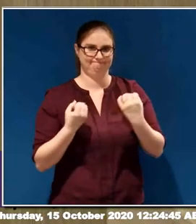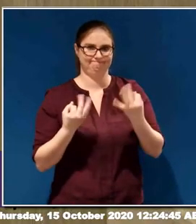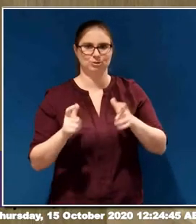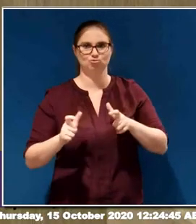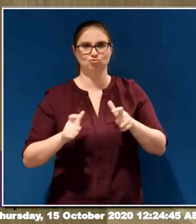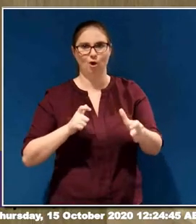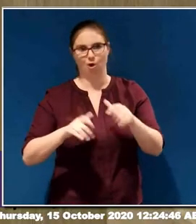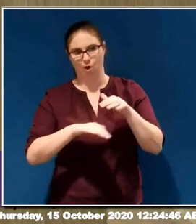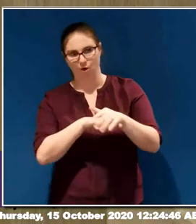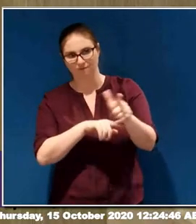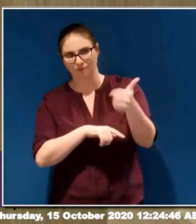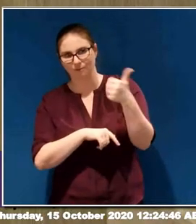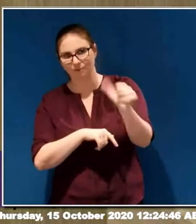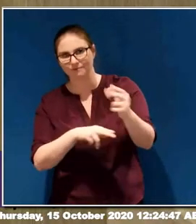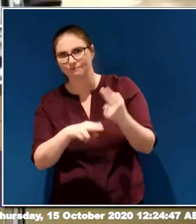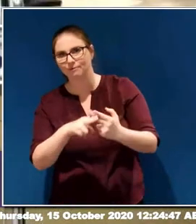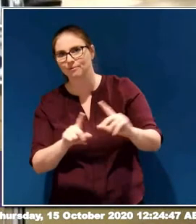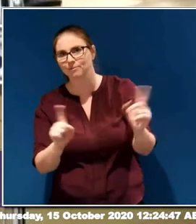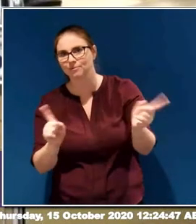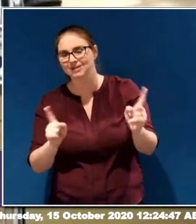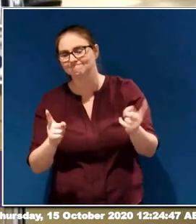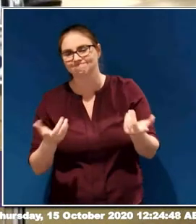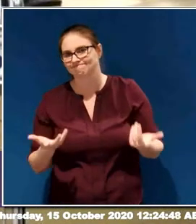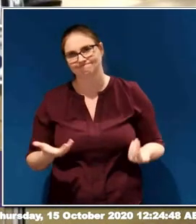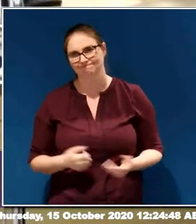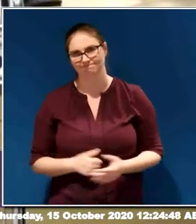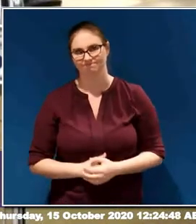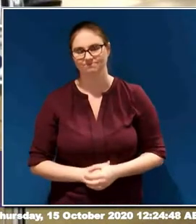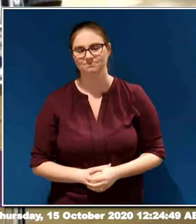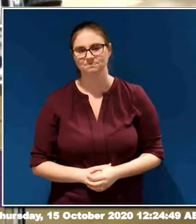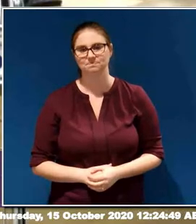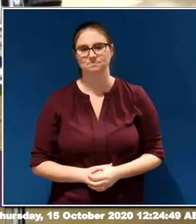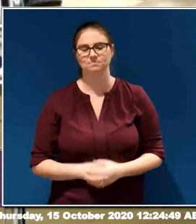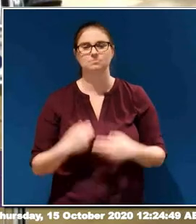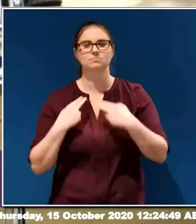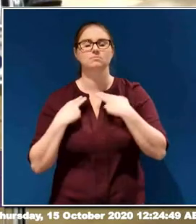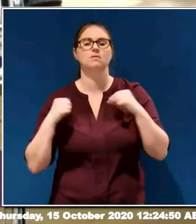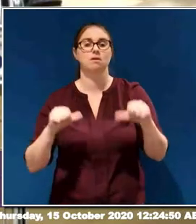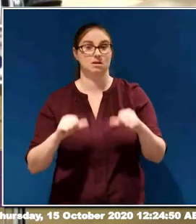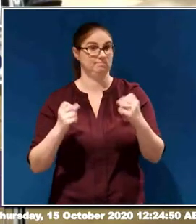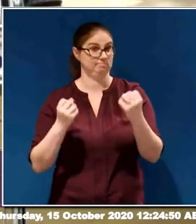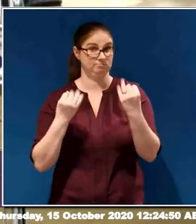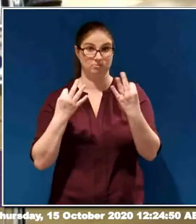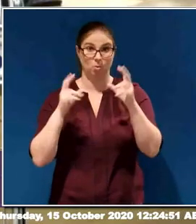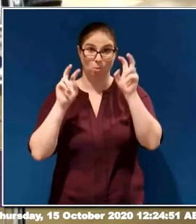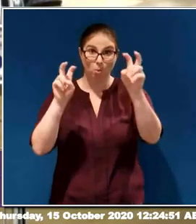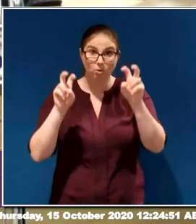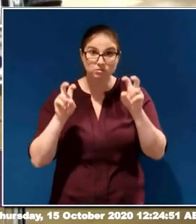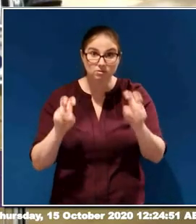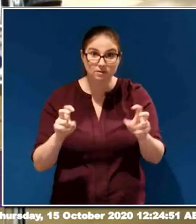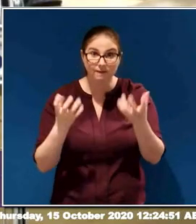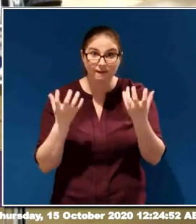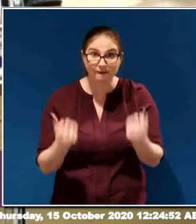And there is no audit that you're aware of that makes sure that the funding